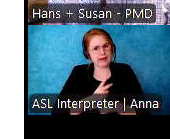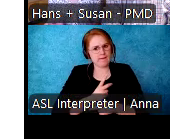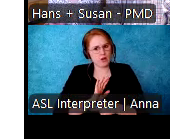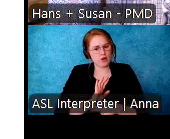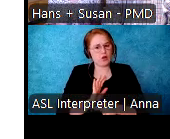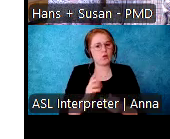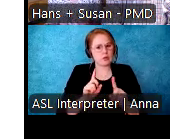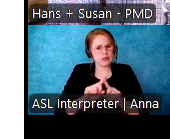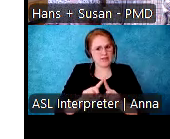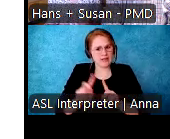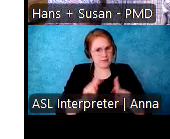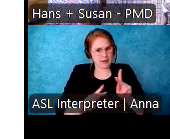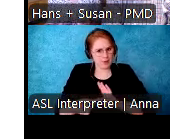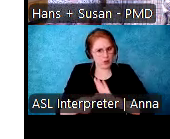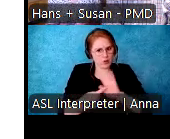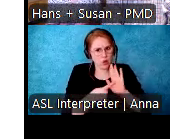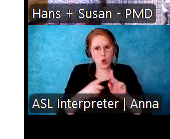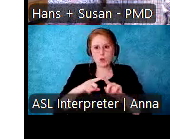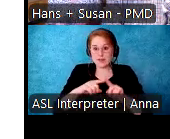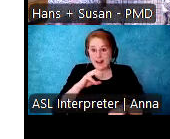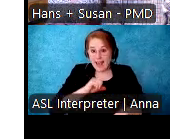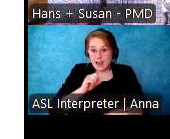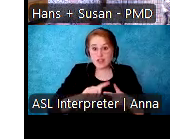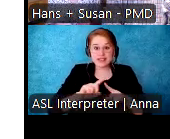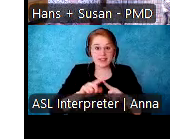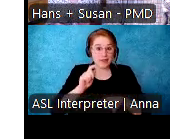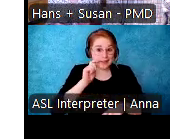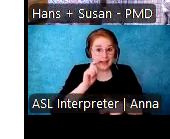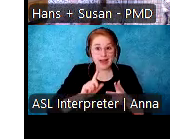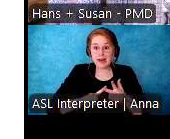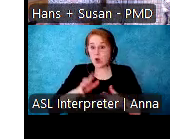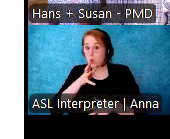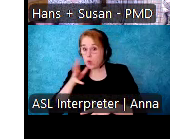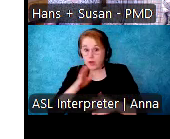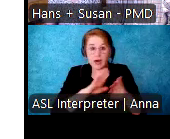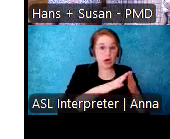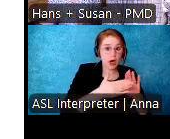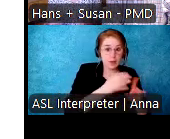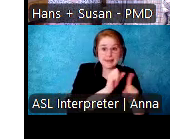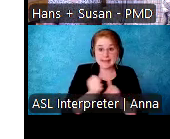of people featured at different ages, ethnicities, rural and urban settings. So eventually people get